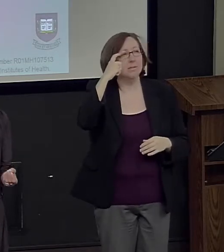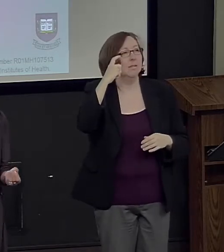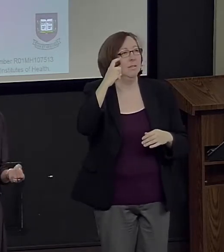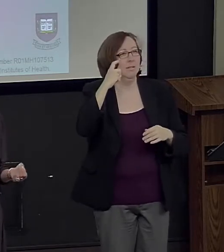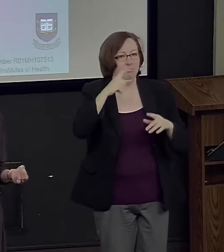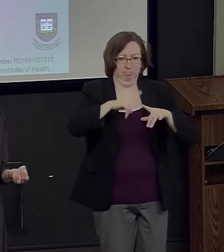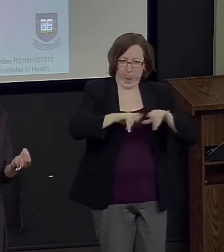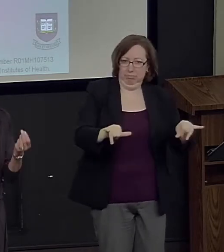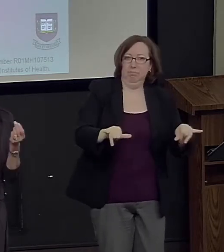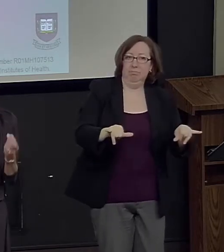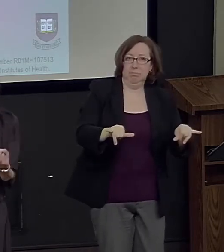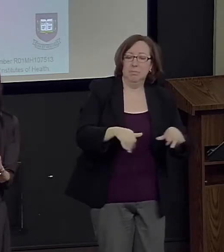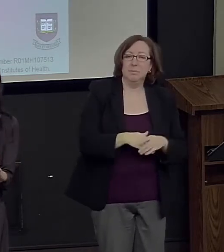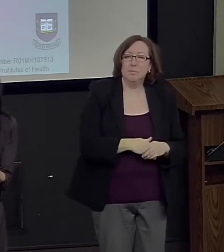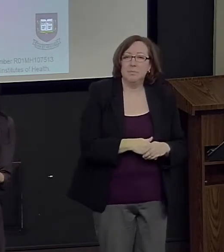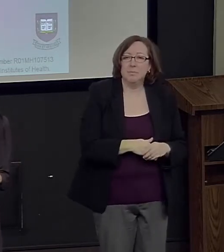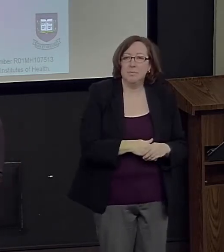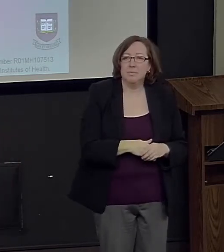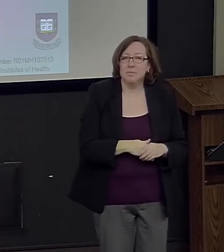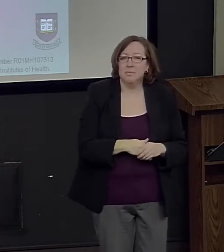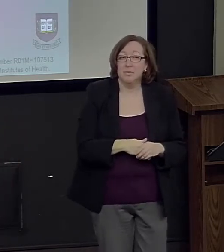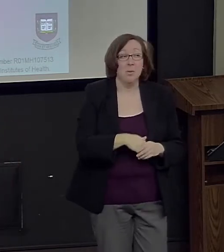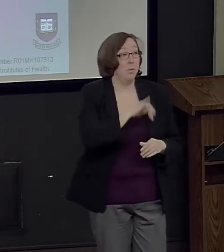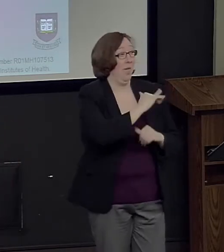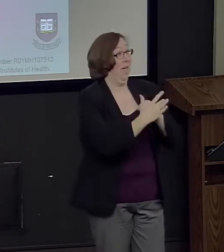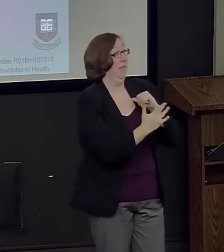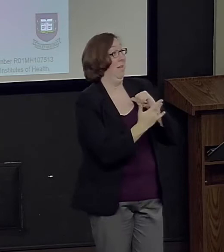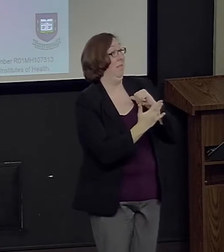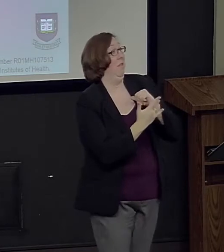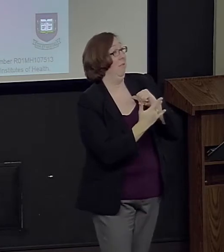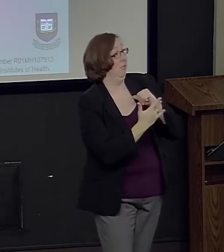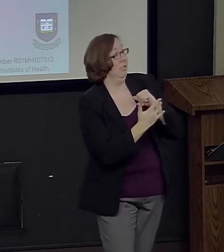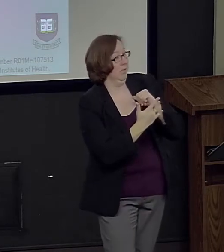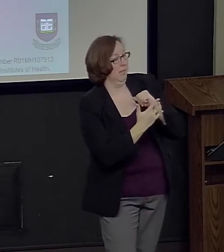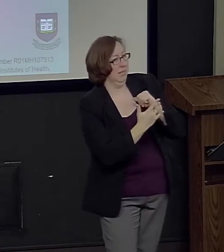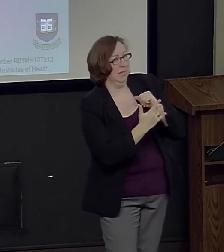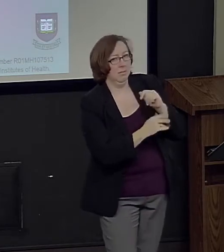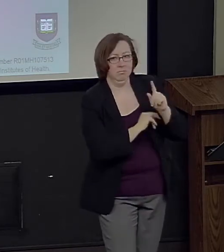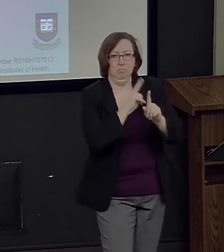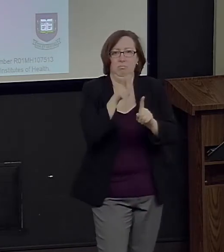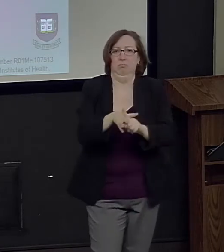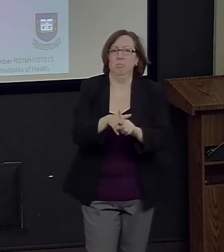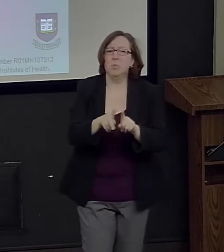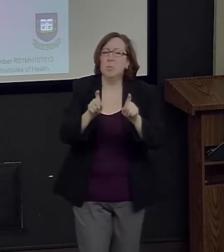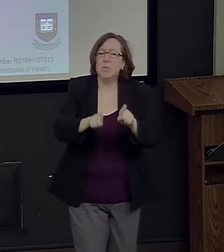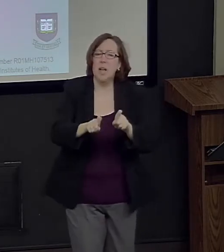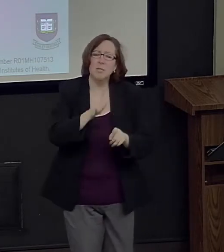and then I'm going to use that technology to test a very simple hypothesis,